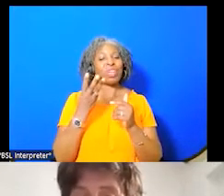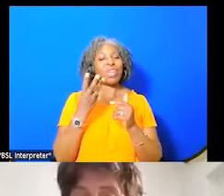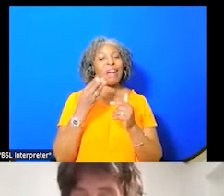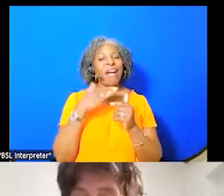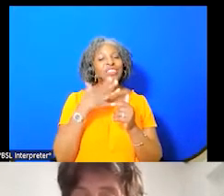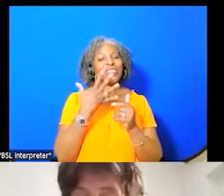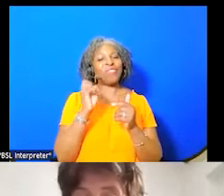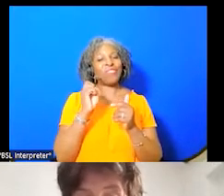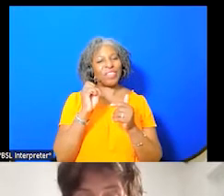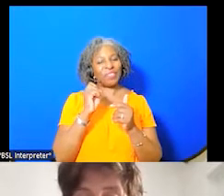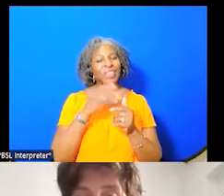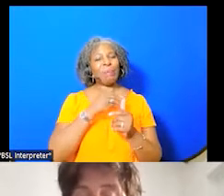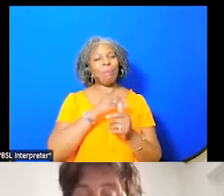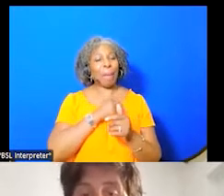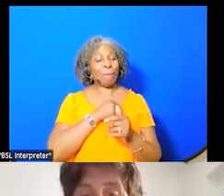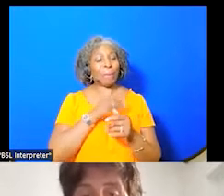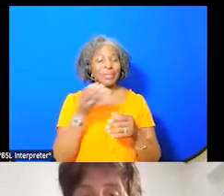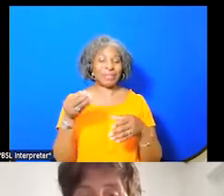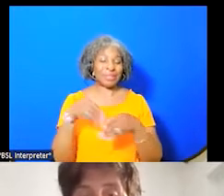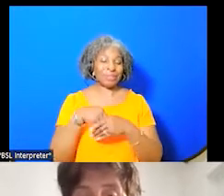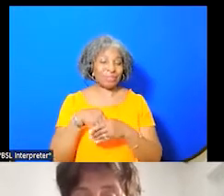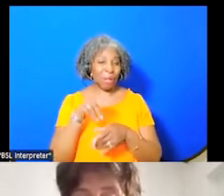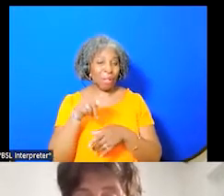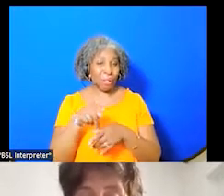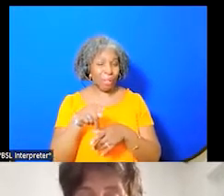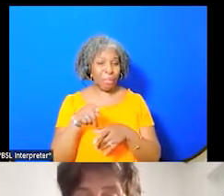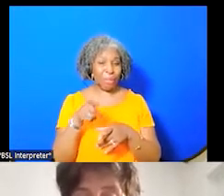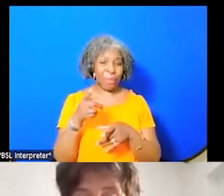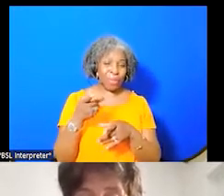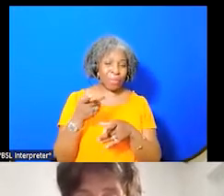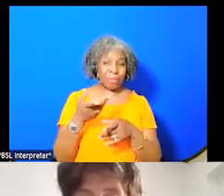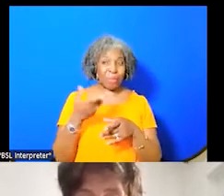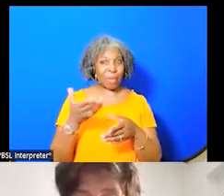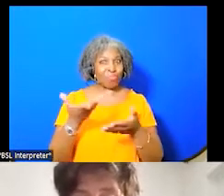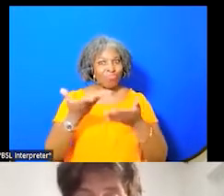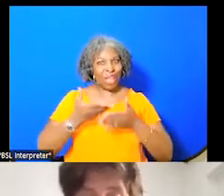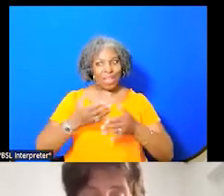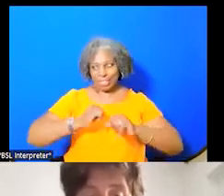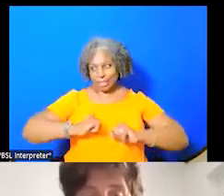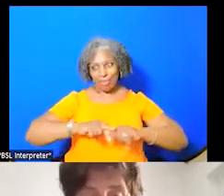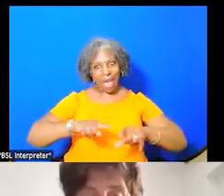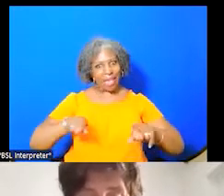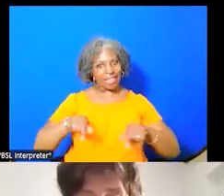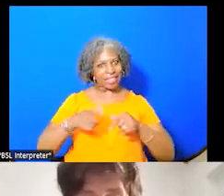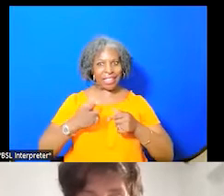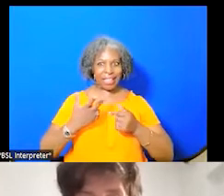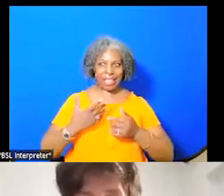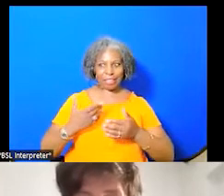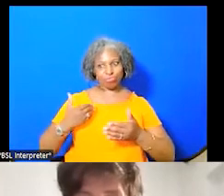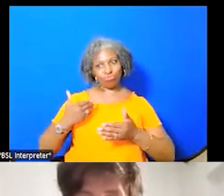and they all make in some way. We were given the space and then had slowly over the years sort of ploughed the money back